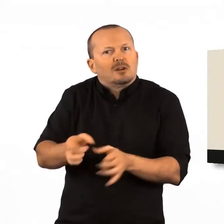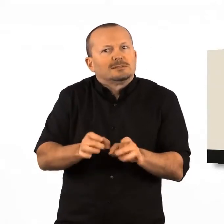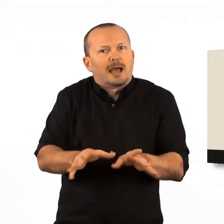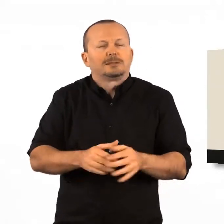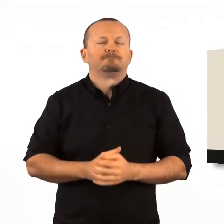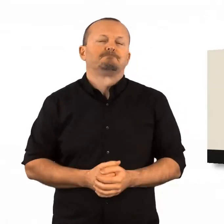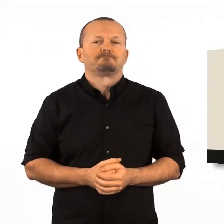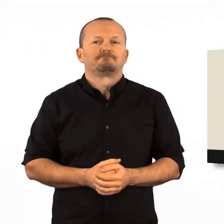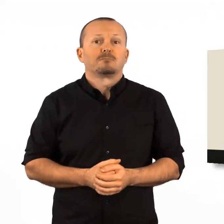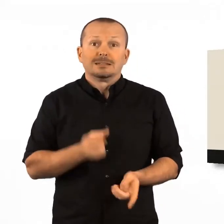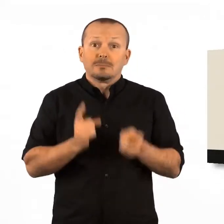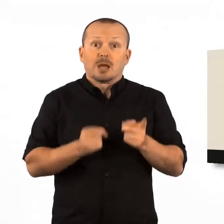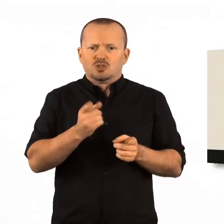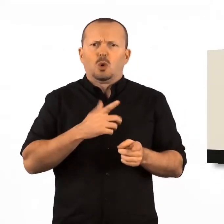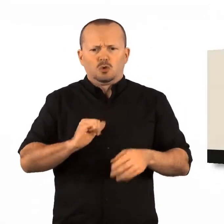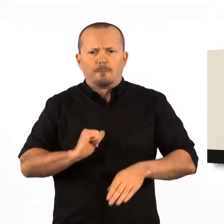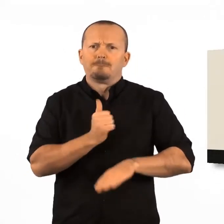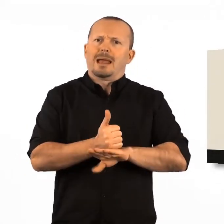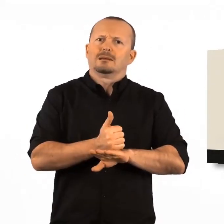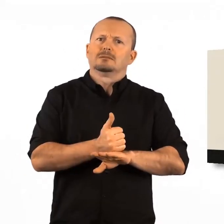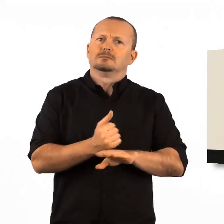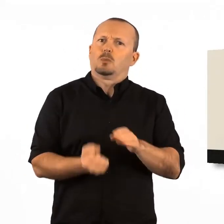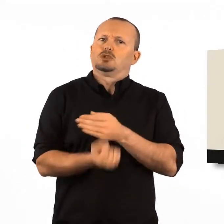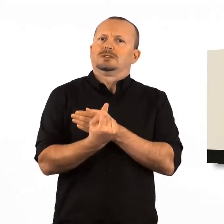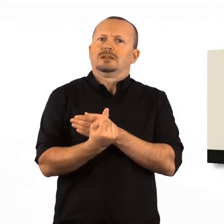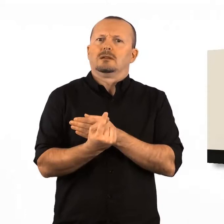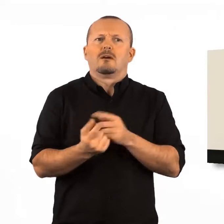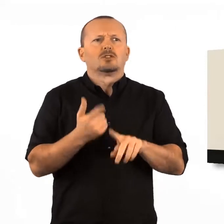Sometimes you might want to create opportunities though. So you might want to do things like